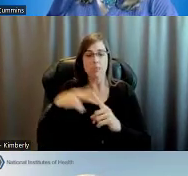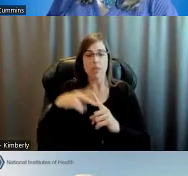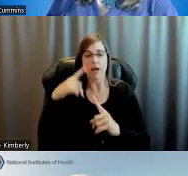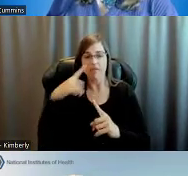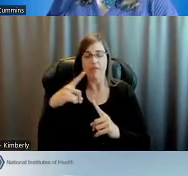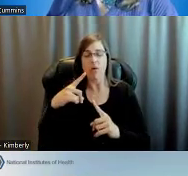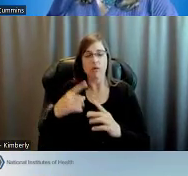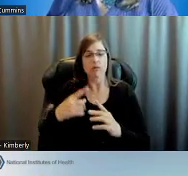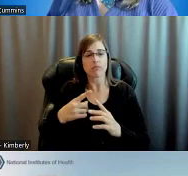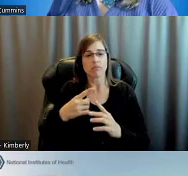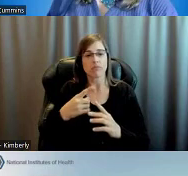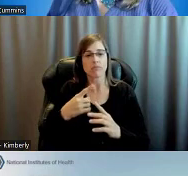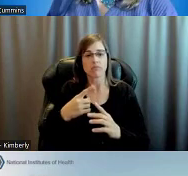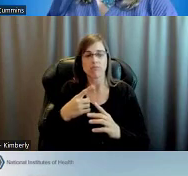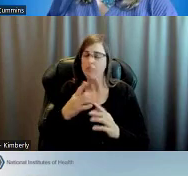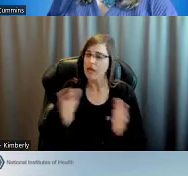I encourage you to go out and look at that.